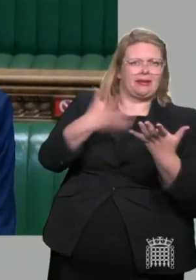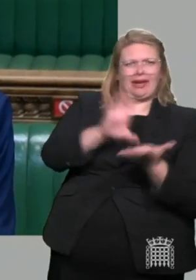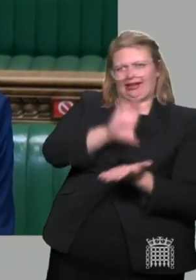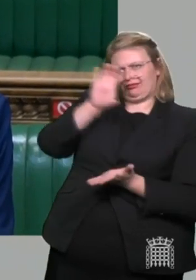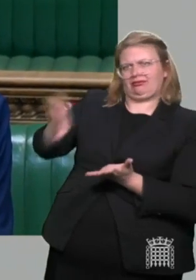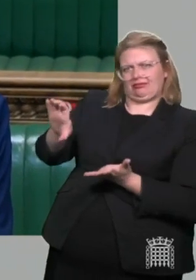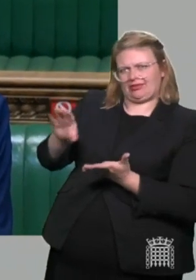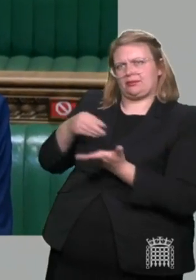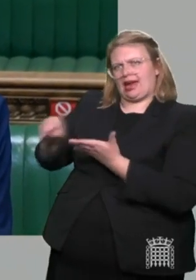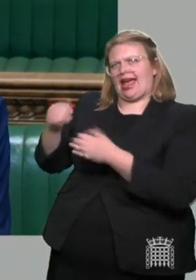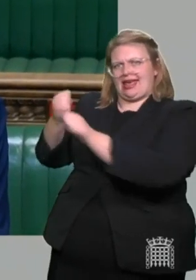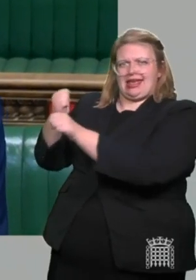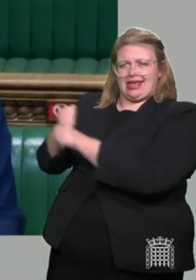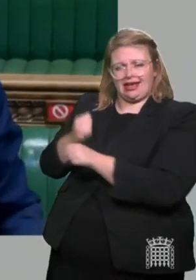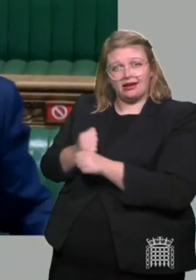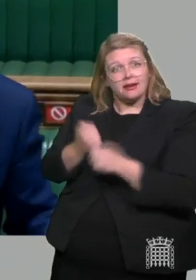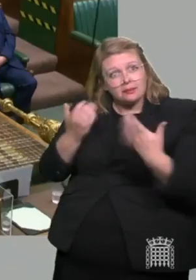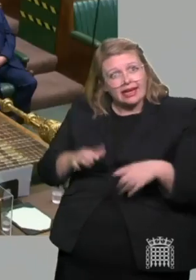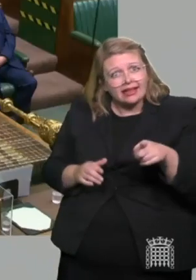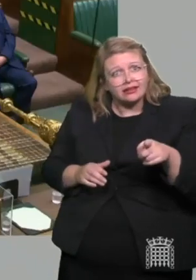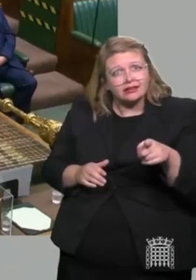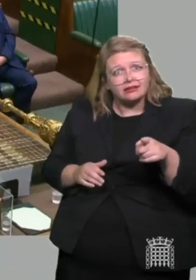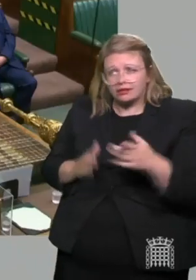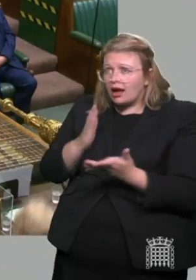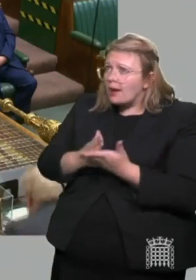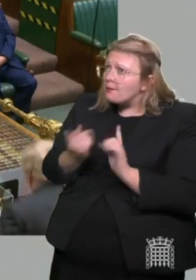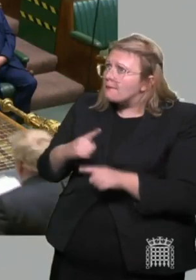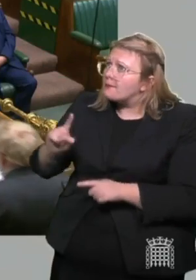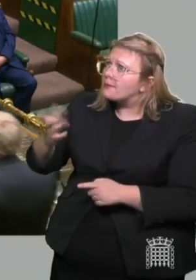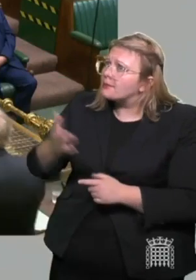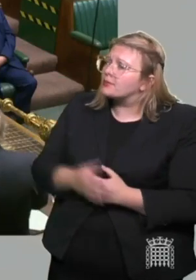payment for that purpose? >> The Prime Minister